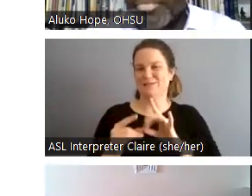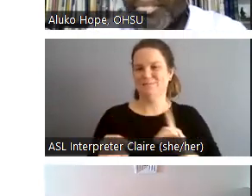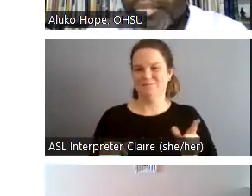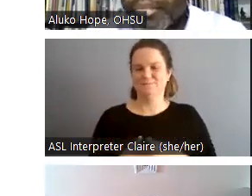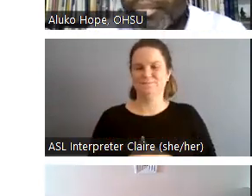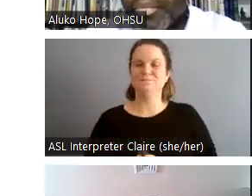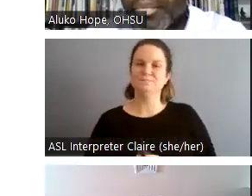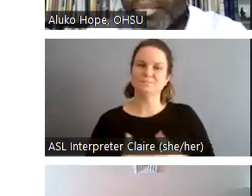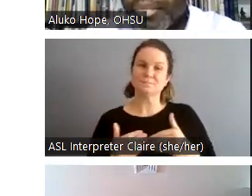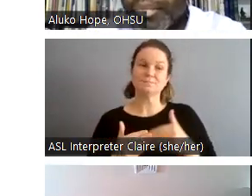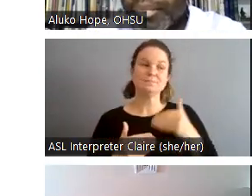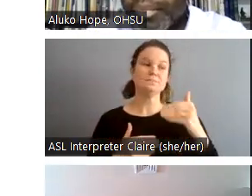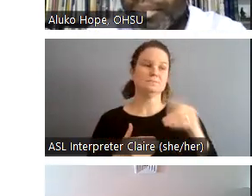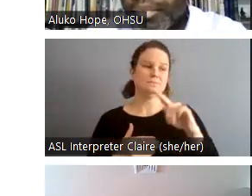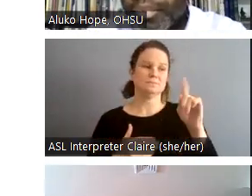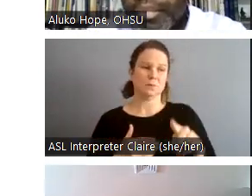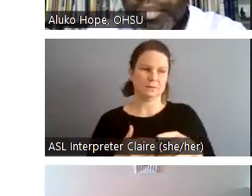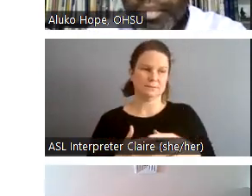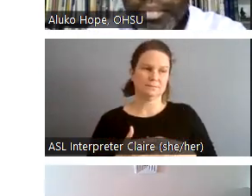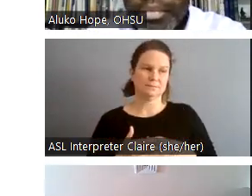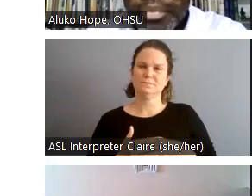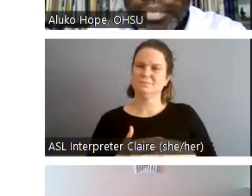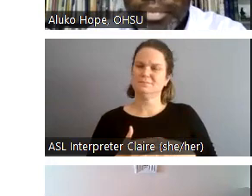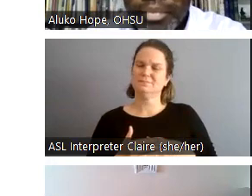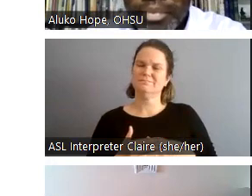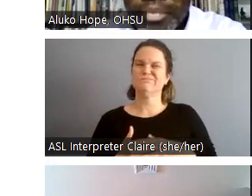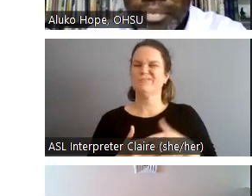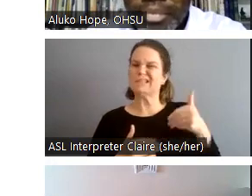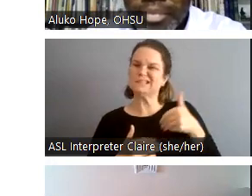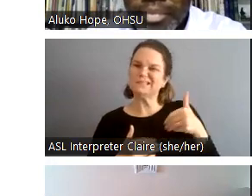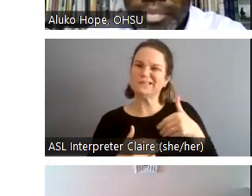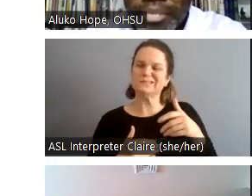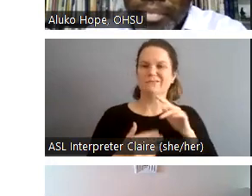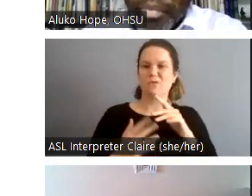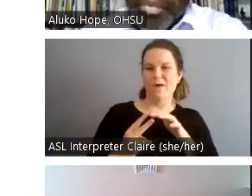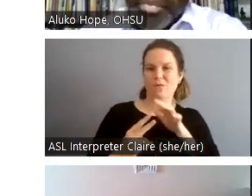The next question is: "Is there a sense